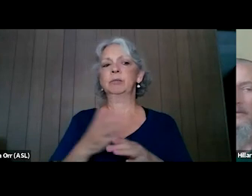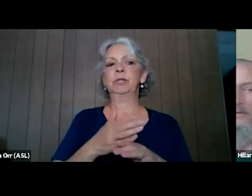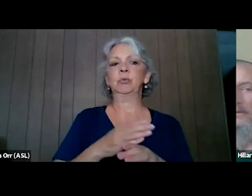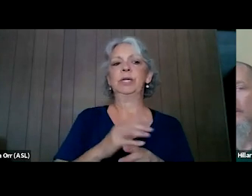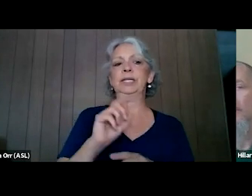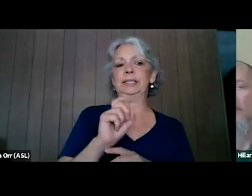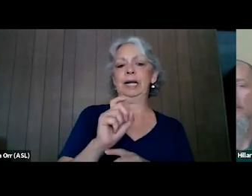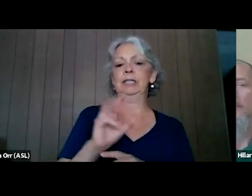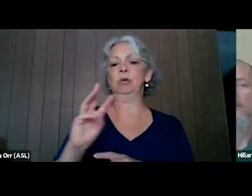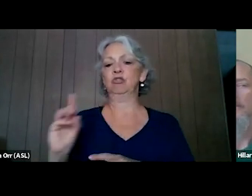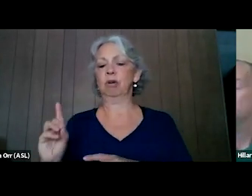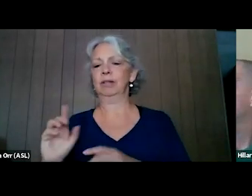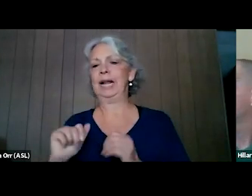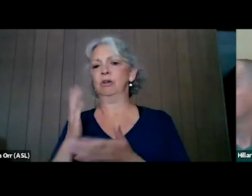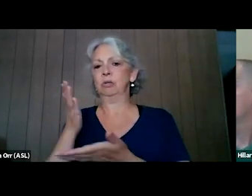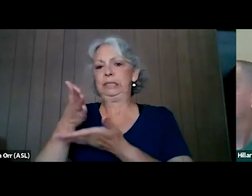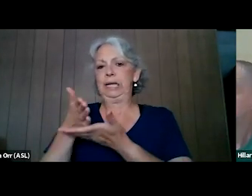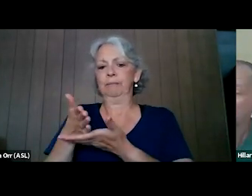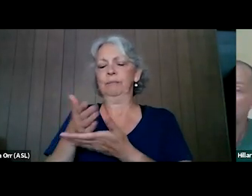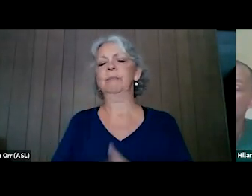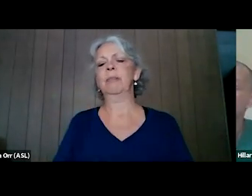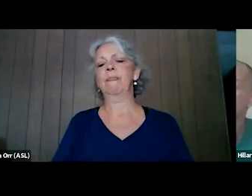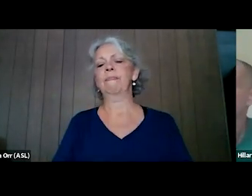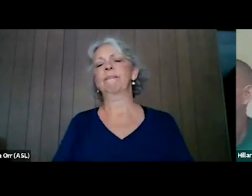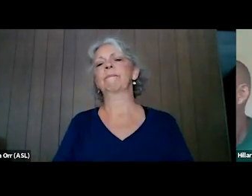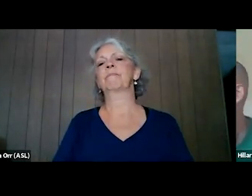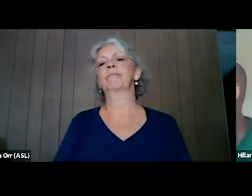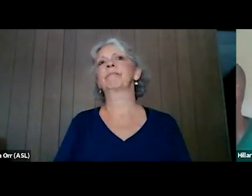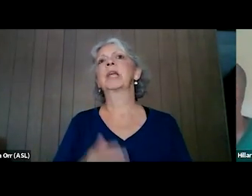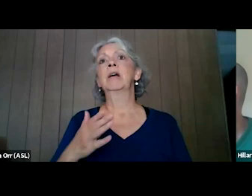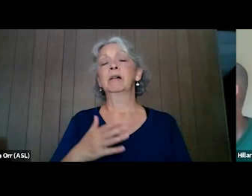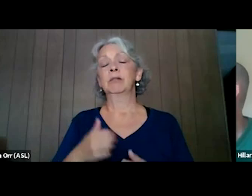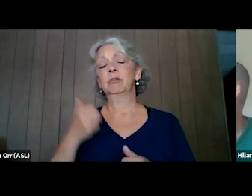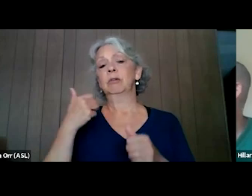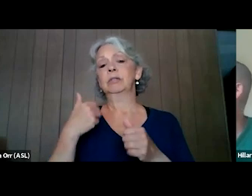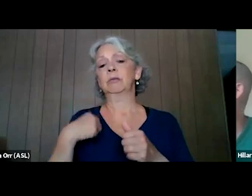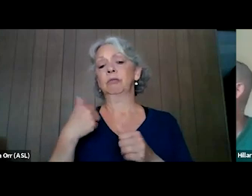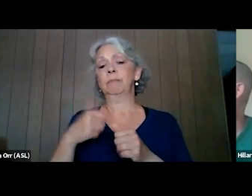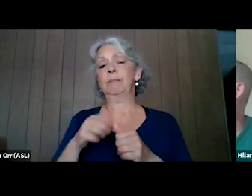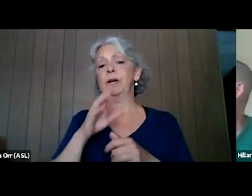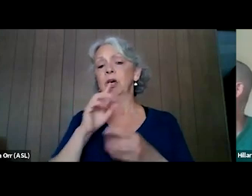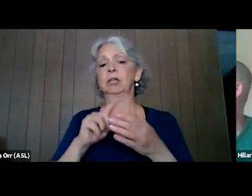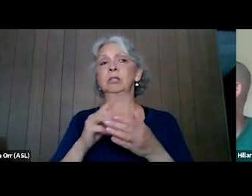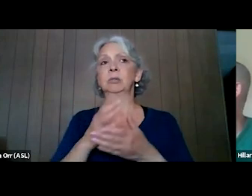and how would you kind of spot that? So just from like my medical experience working with some of the docs that we send patients to